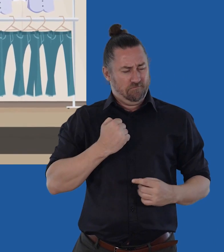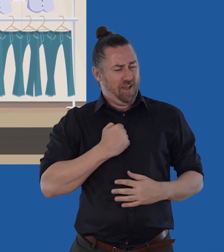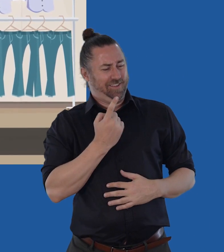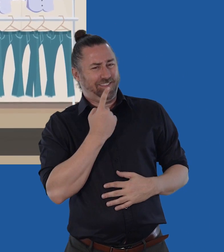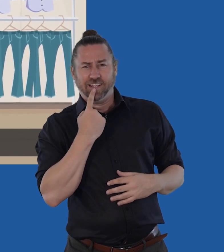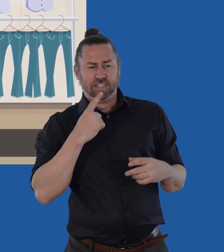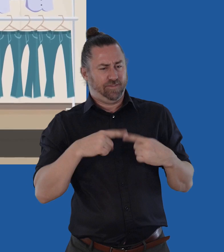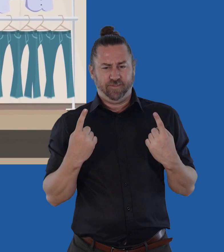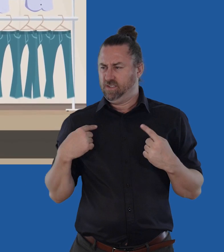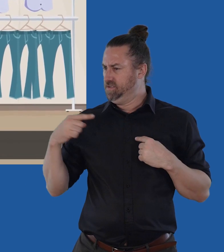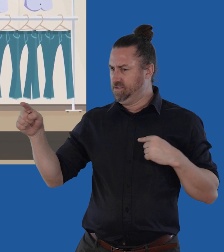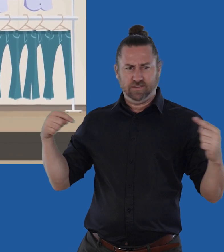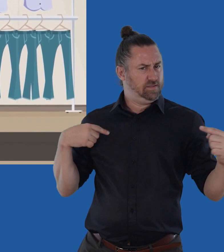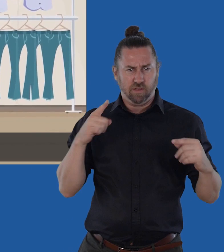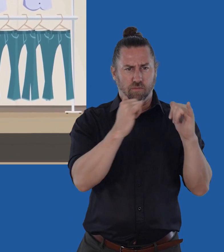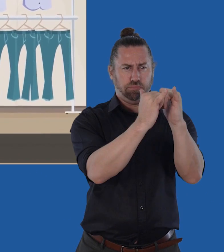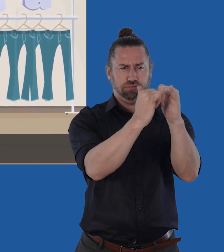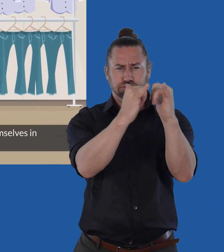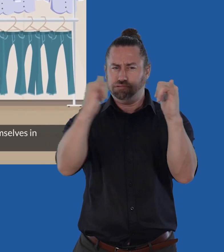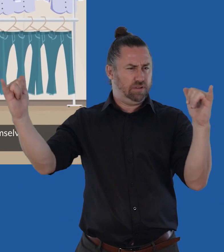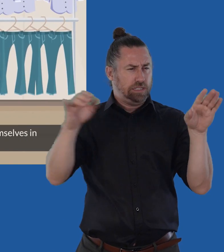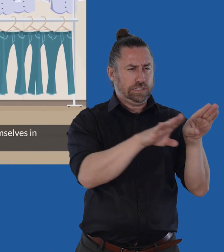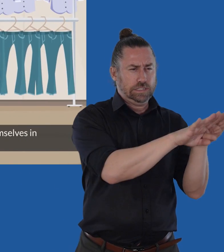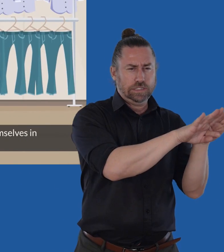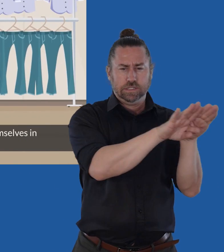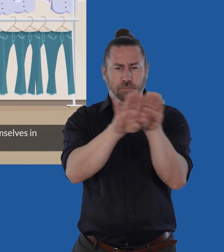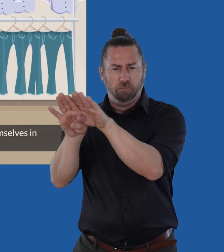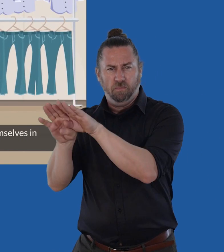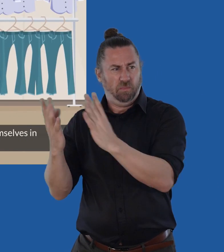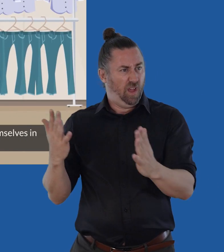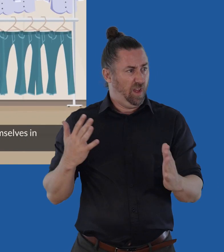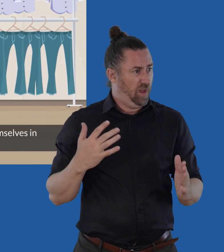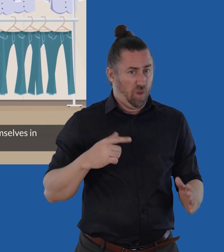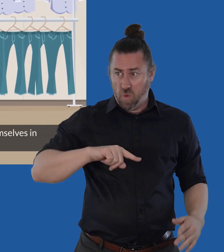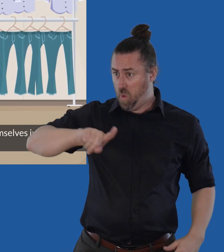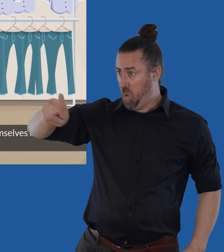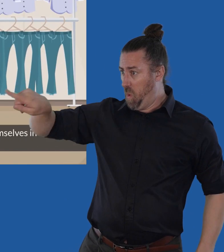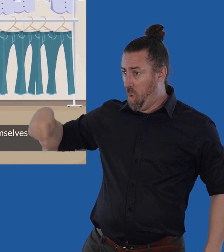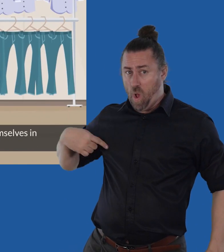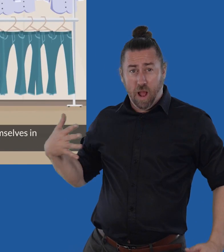That would be silly, right? Expecting everyone to be able to fit into the same size,